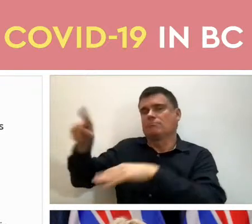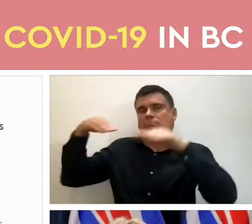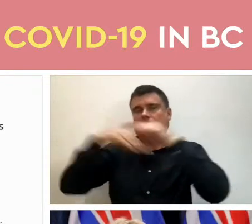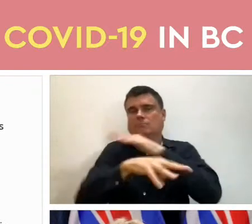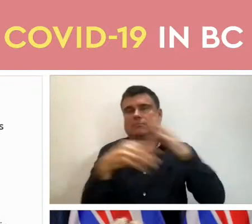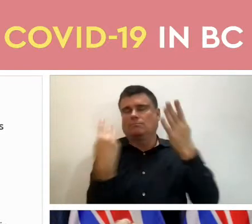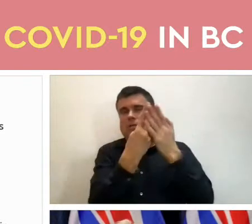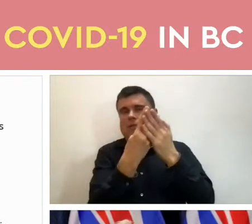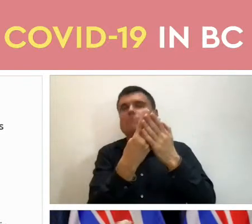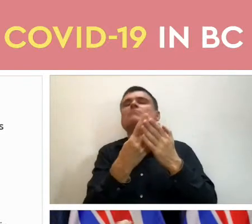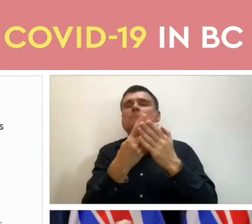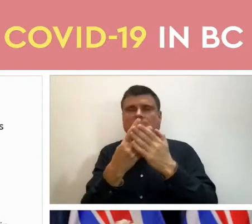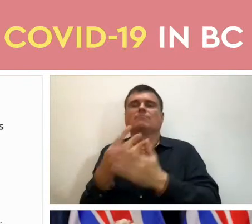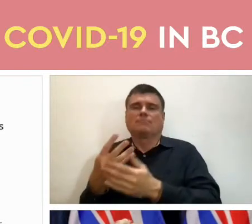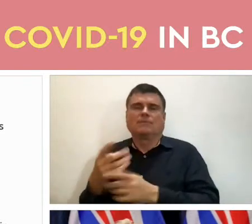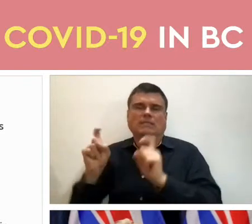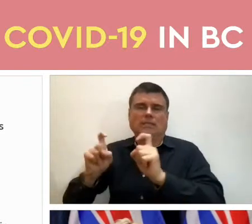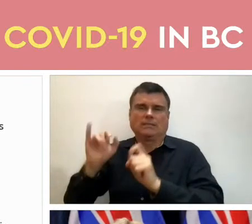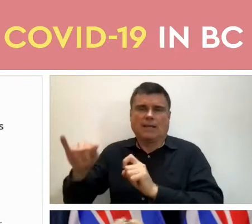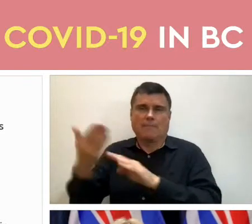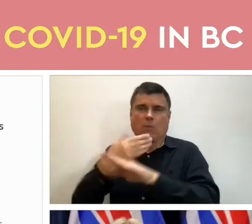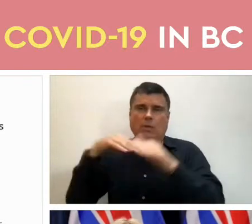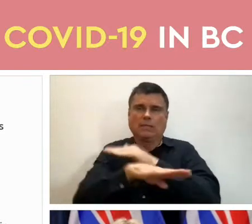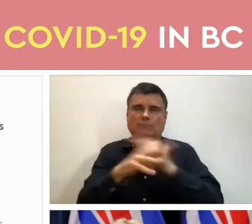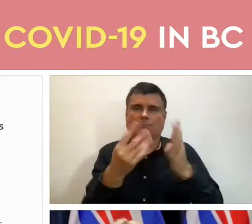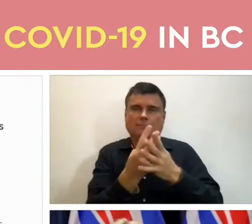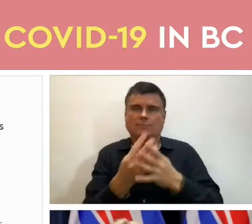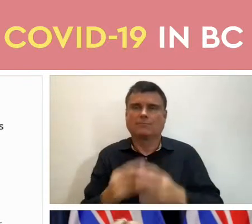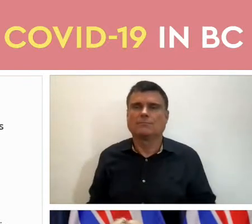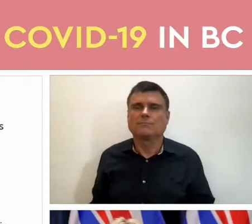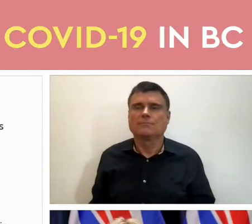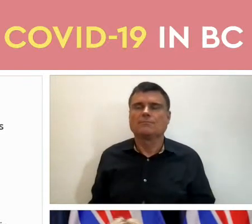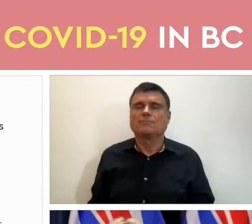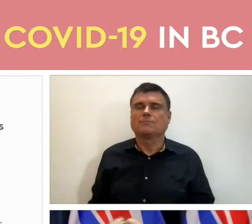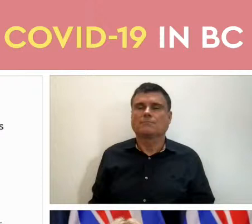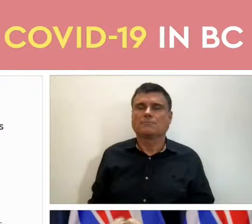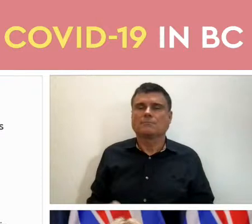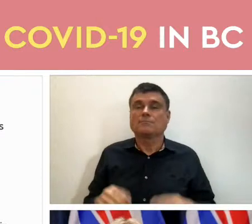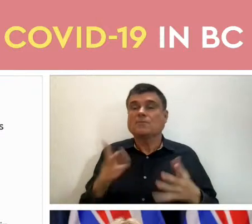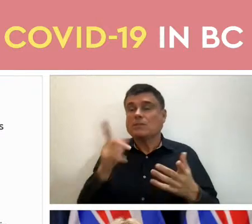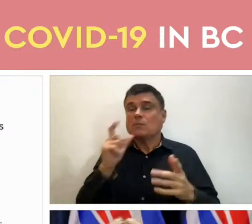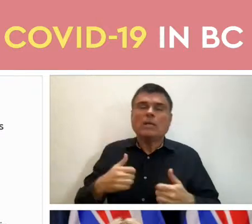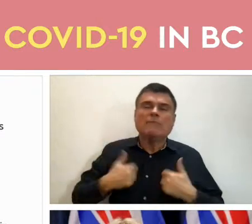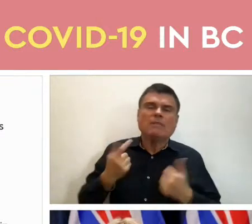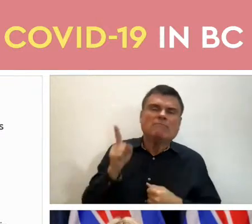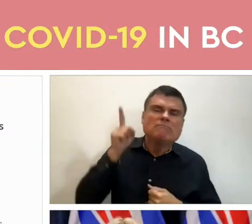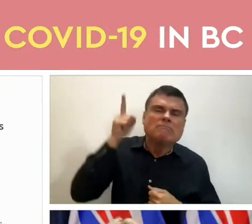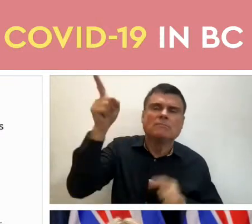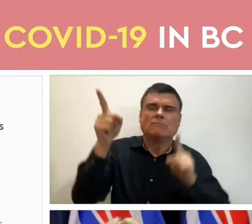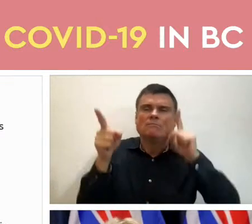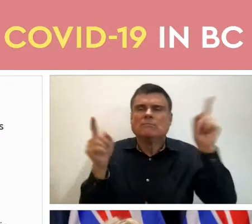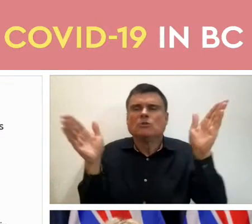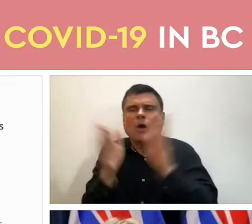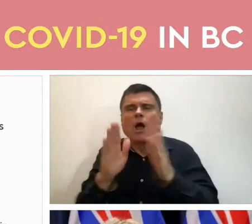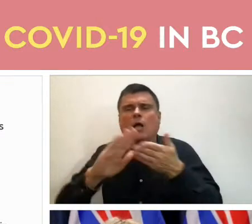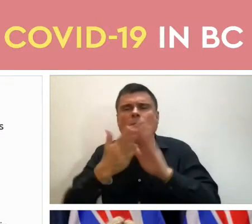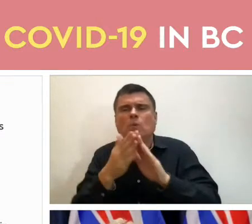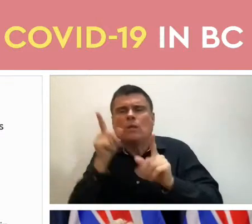a lot in our remote first nations communities in